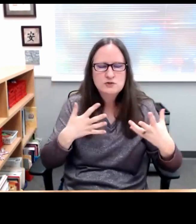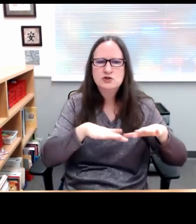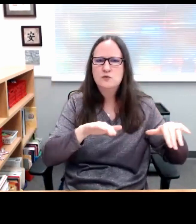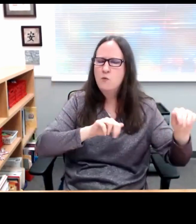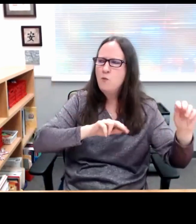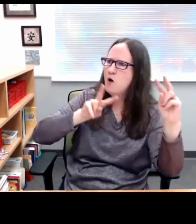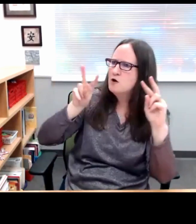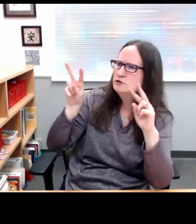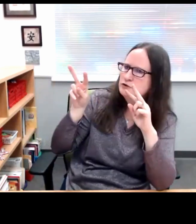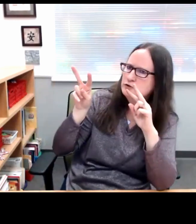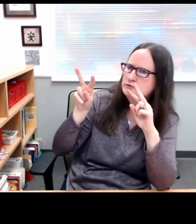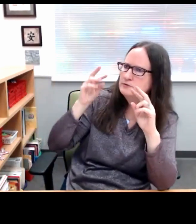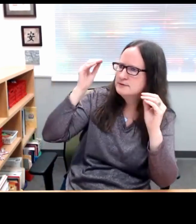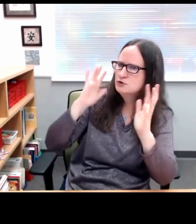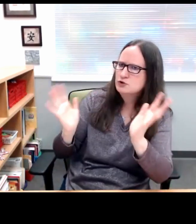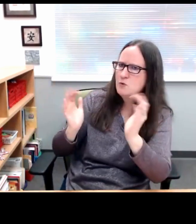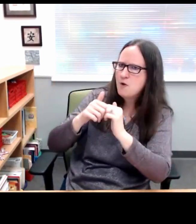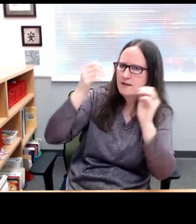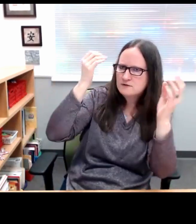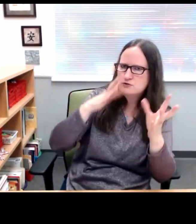you need to develop good relationships with other teachers.